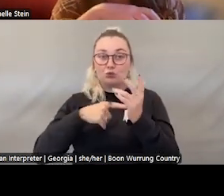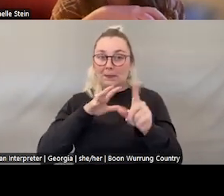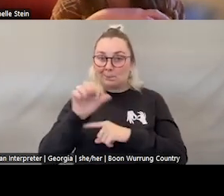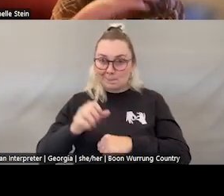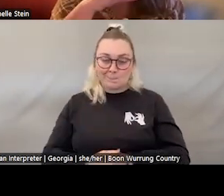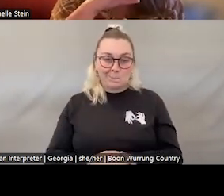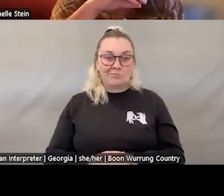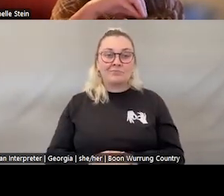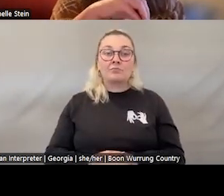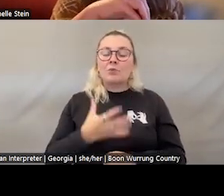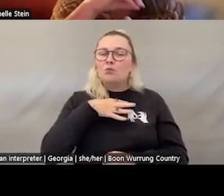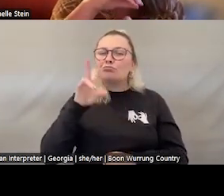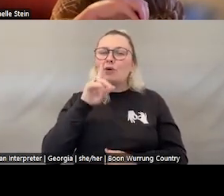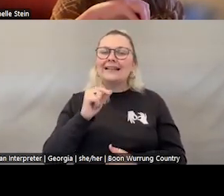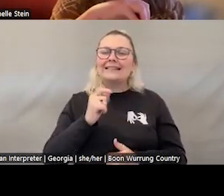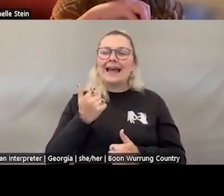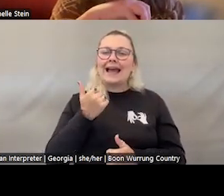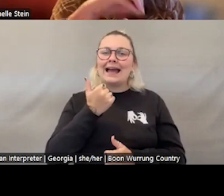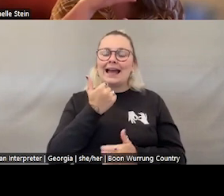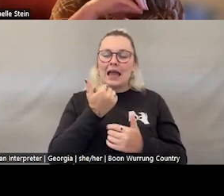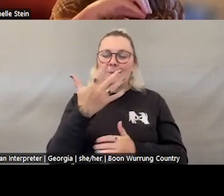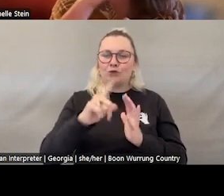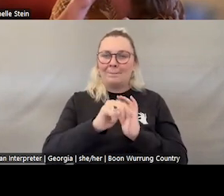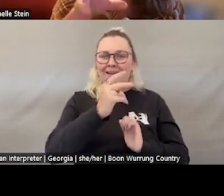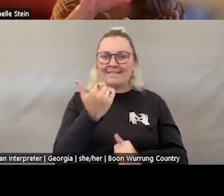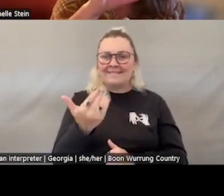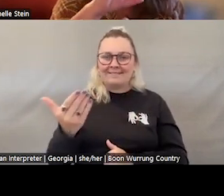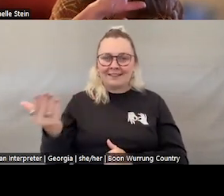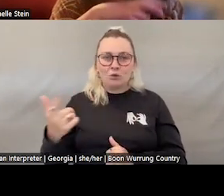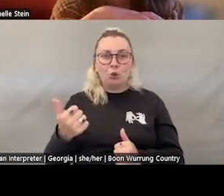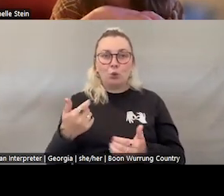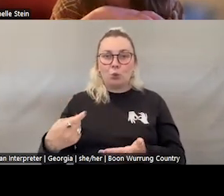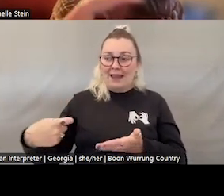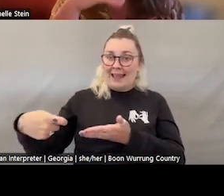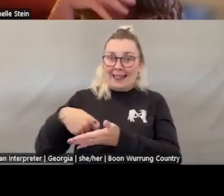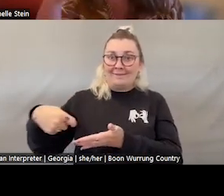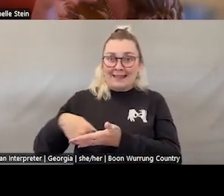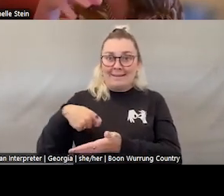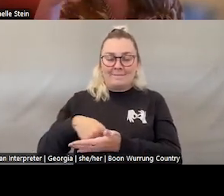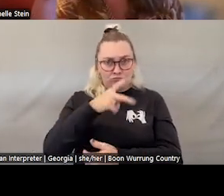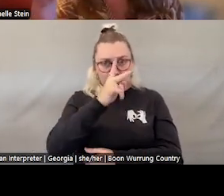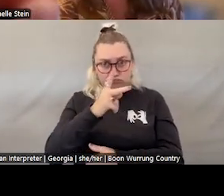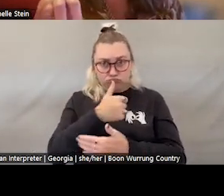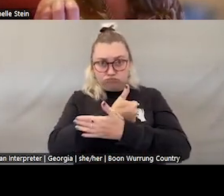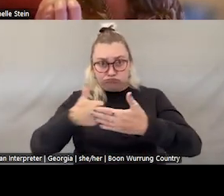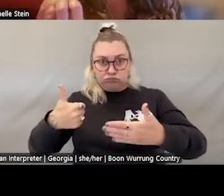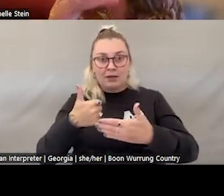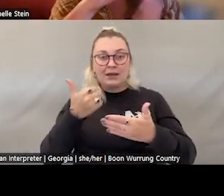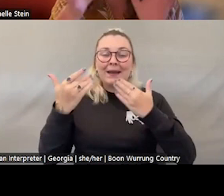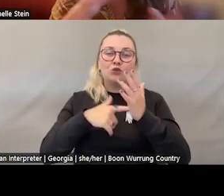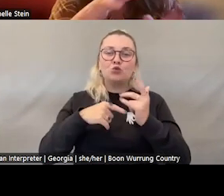You want to look at your giving frequency. Who is giving you consistently versus occasionally? A key